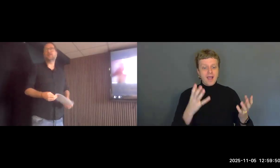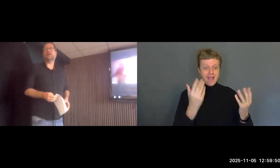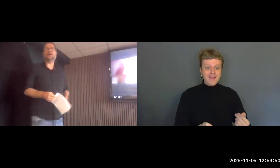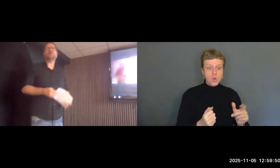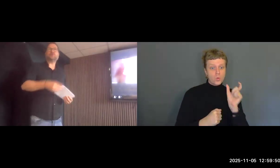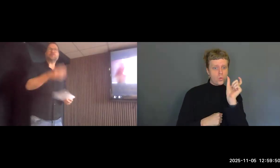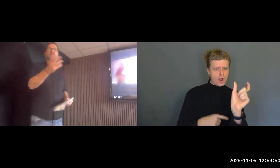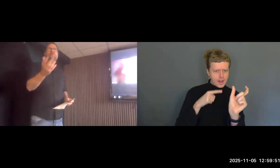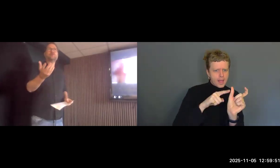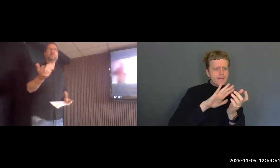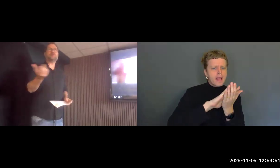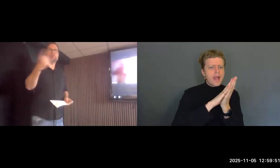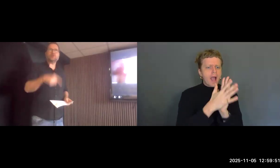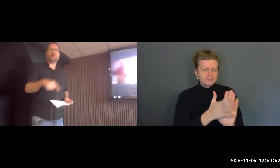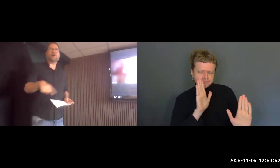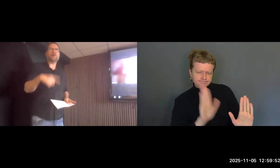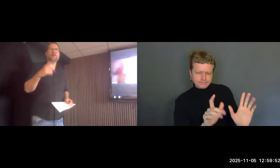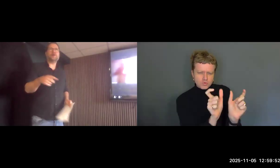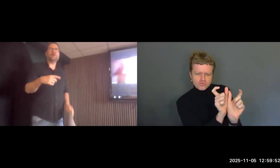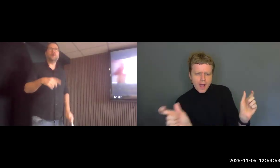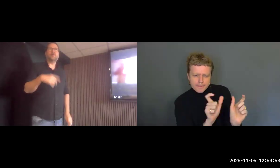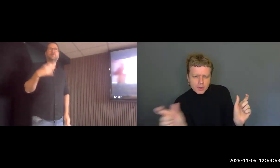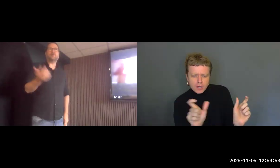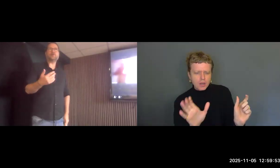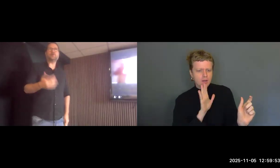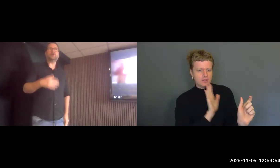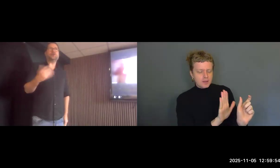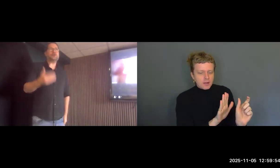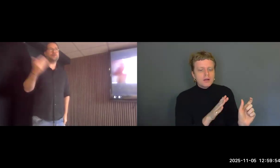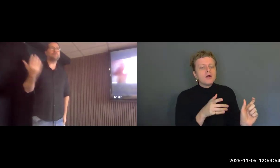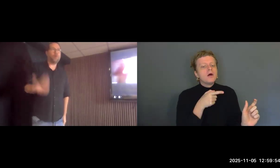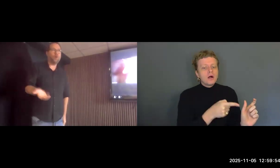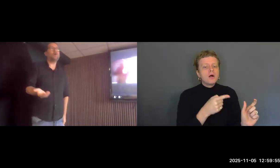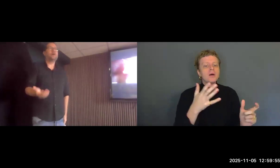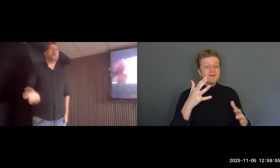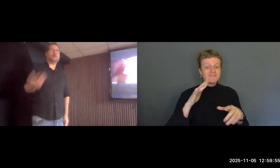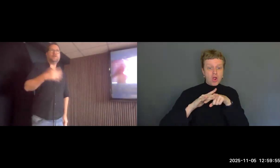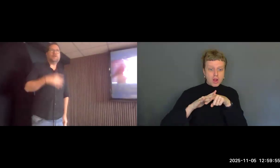into, for instance, light verbs do also undergo phonological reduction more